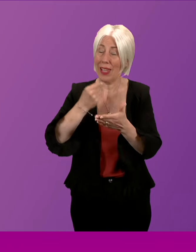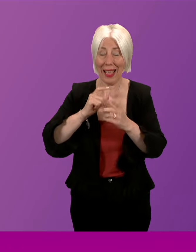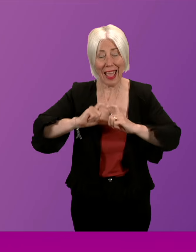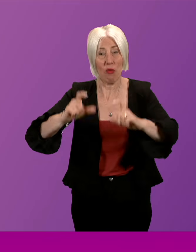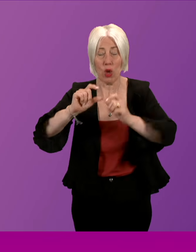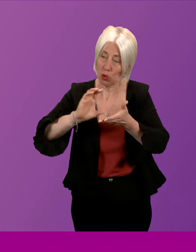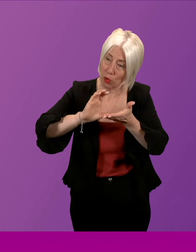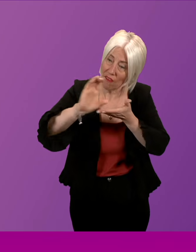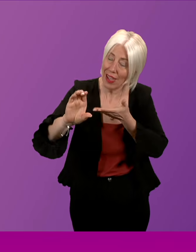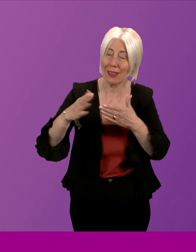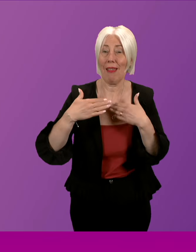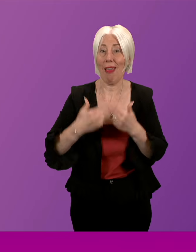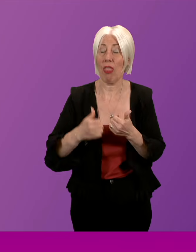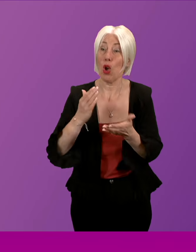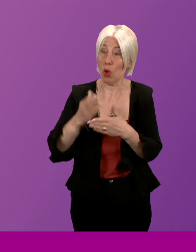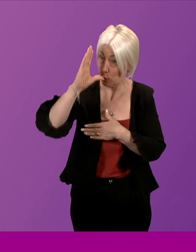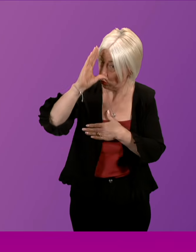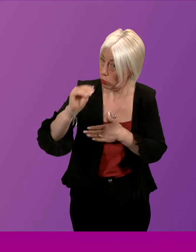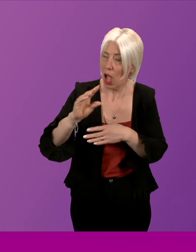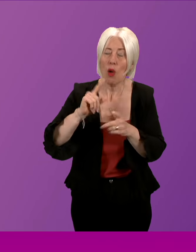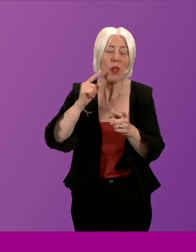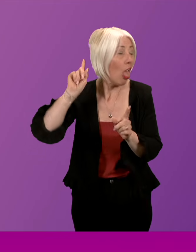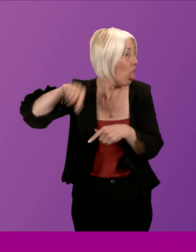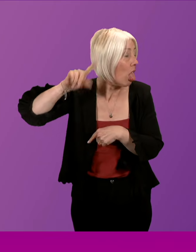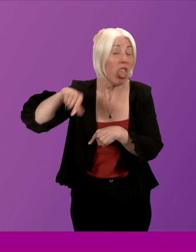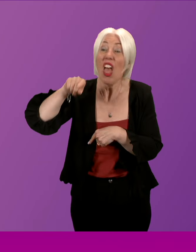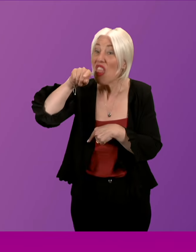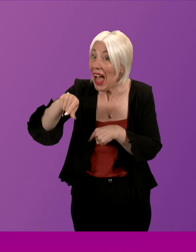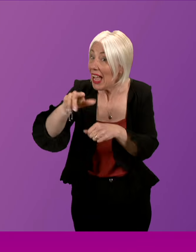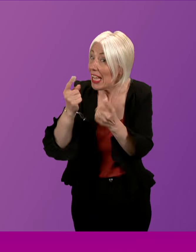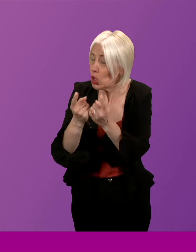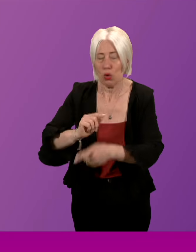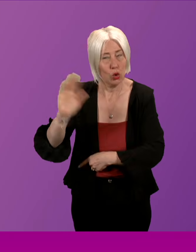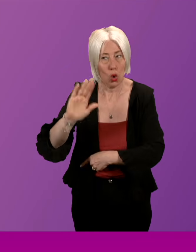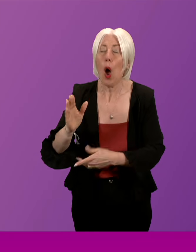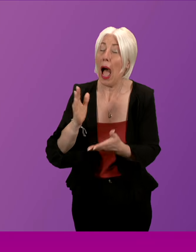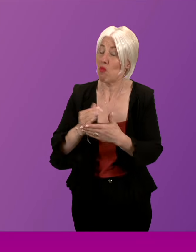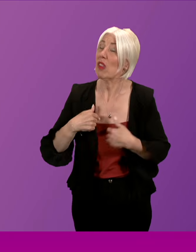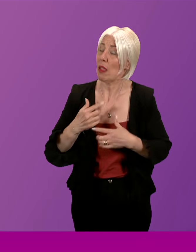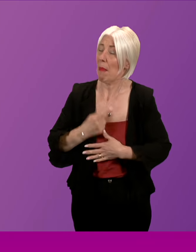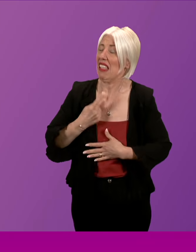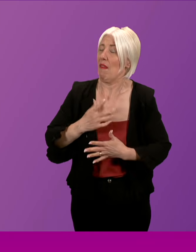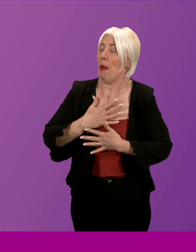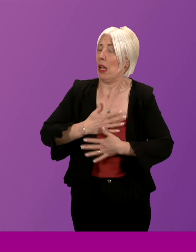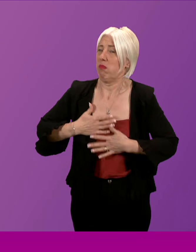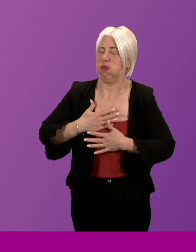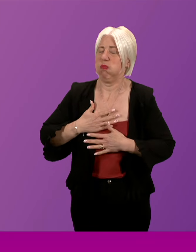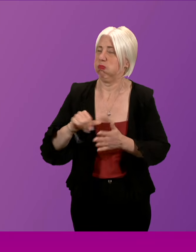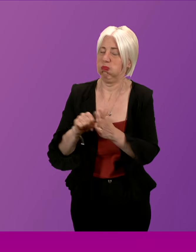I assure Mr Kerr that there is no lack of attention to this particular question. Indeed, it is troubling me enormously, and I am determined to ensure